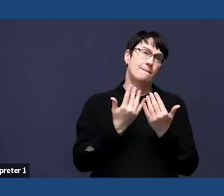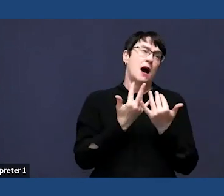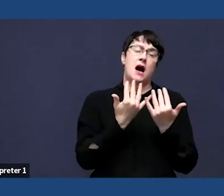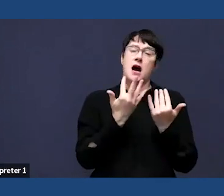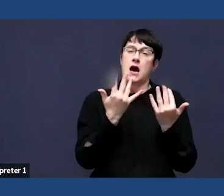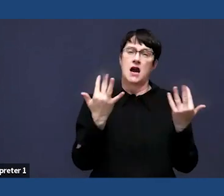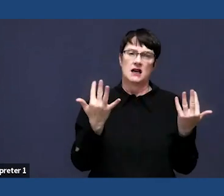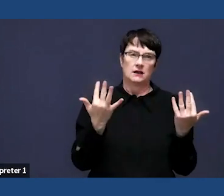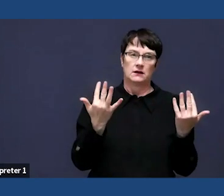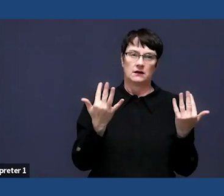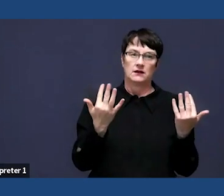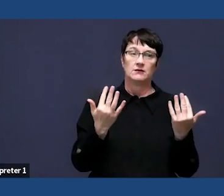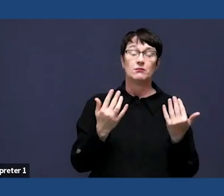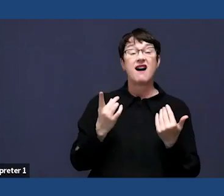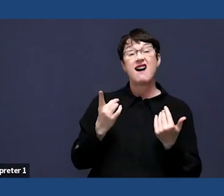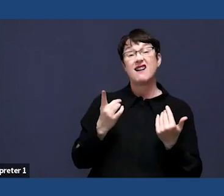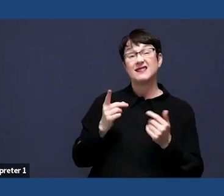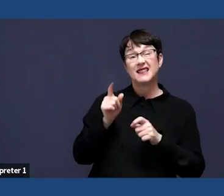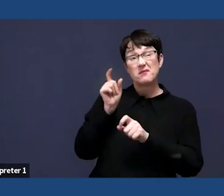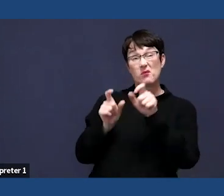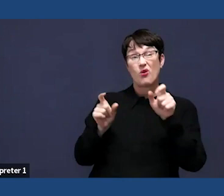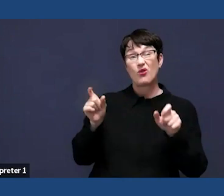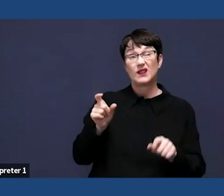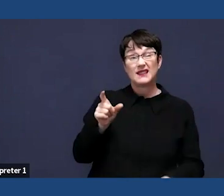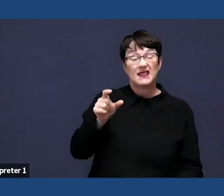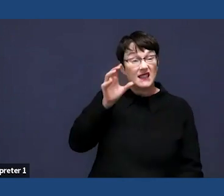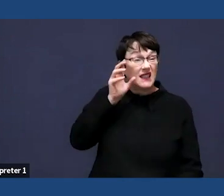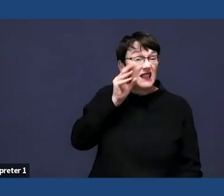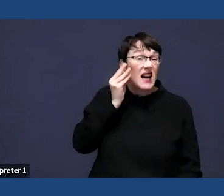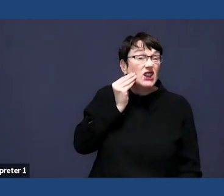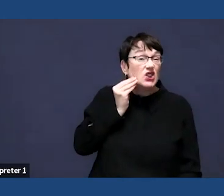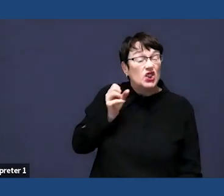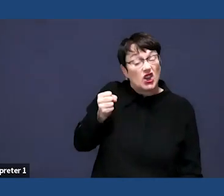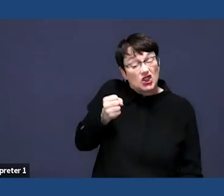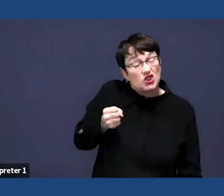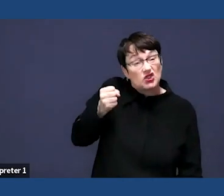The motivation is to protect the rights of the most vulnerable. Thank you very much.